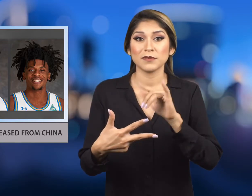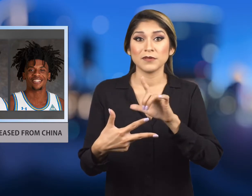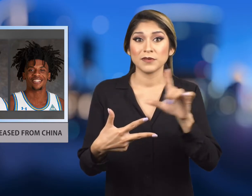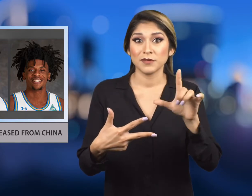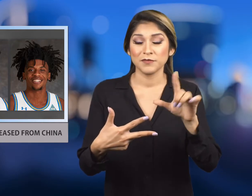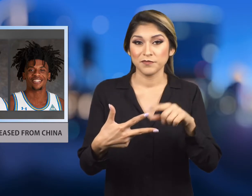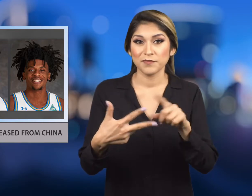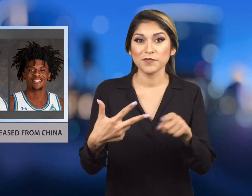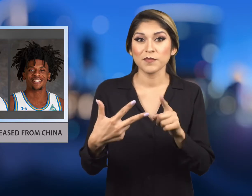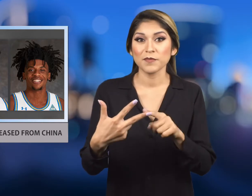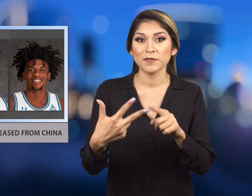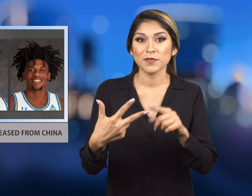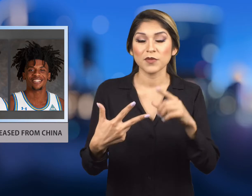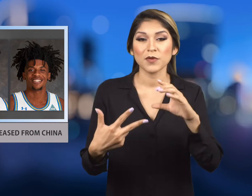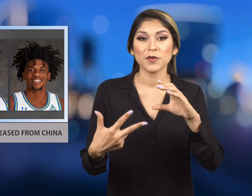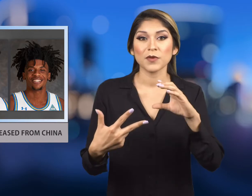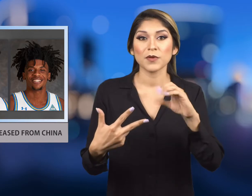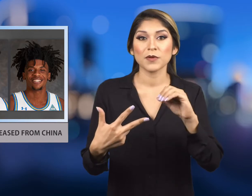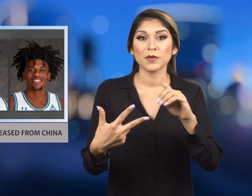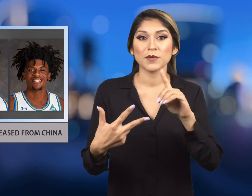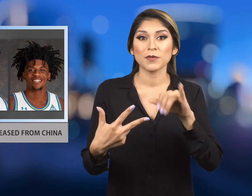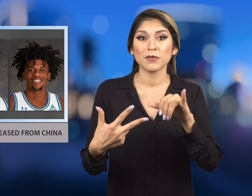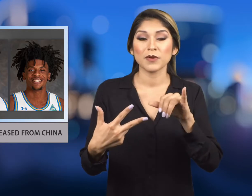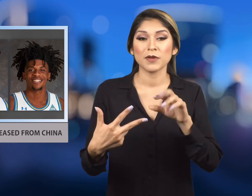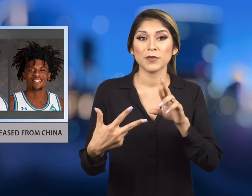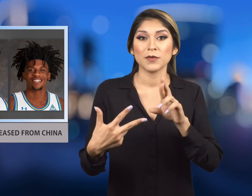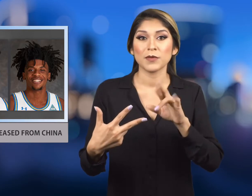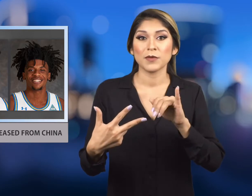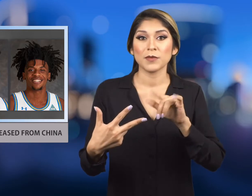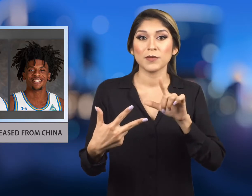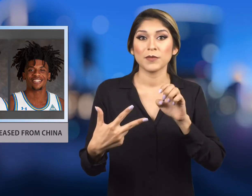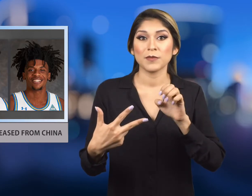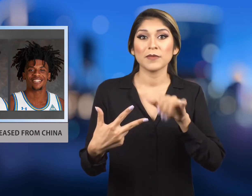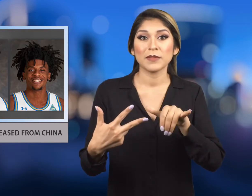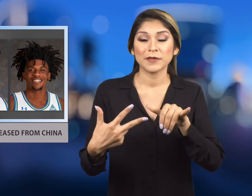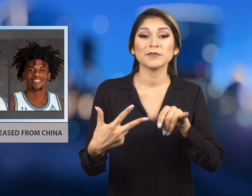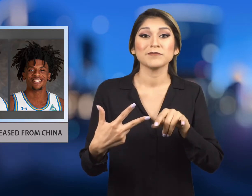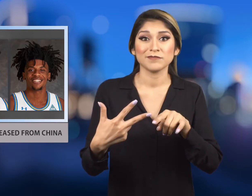and Cody Riley boarded a flight